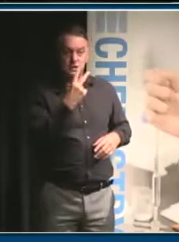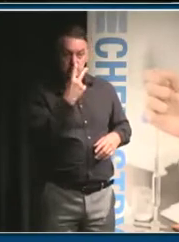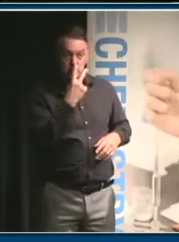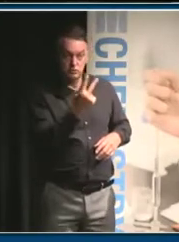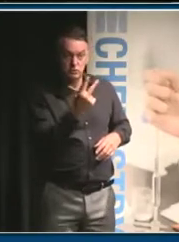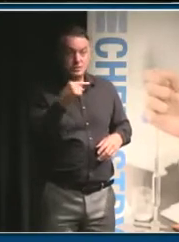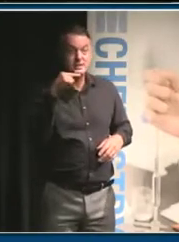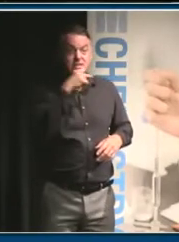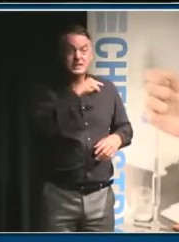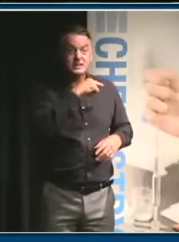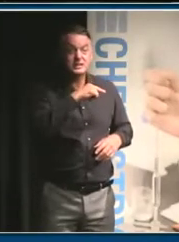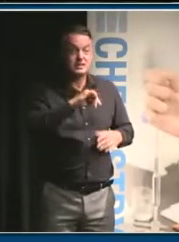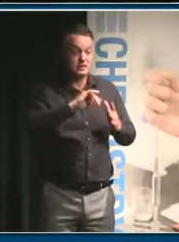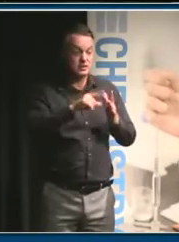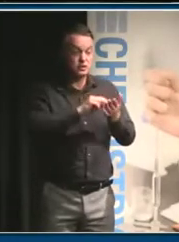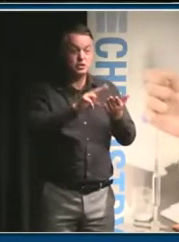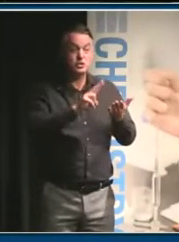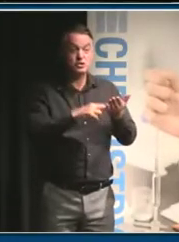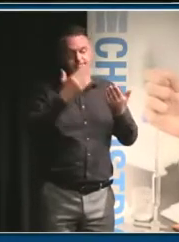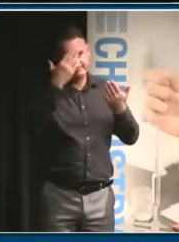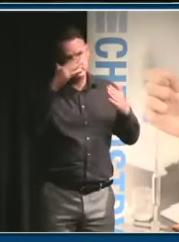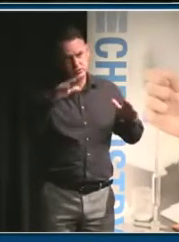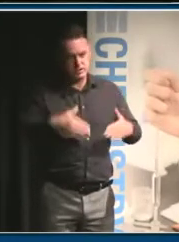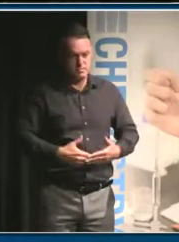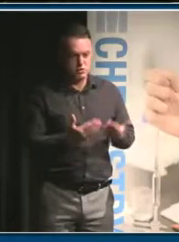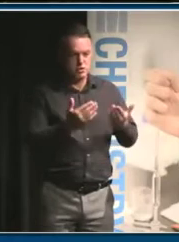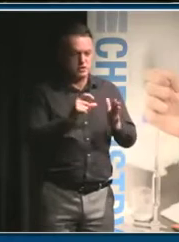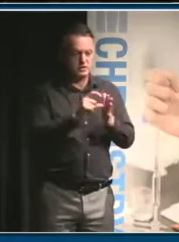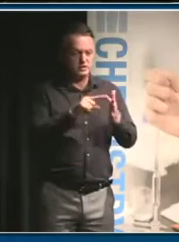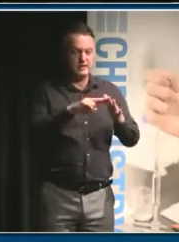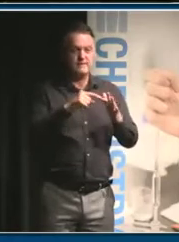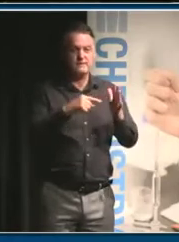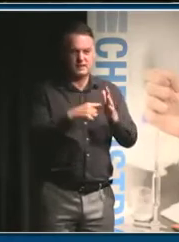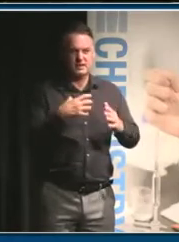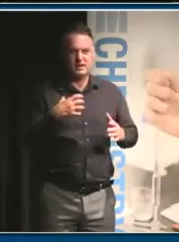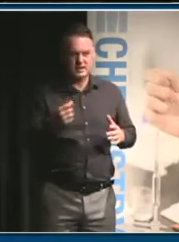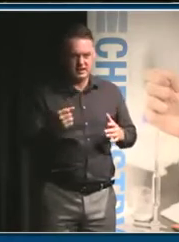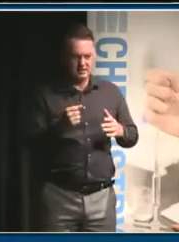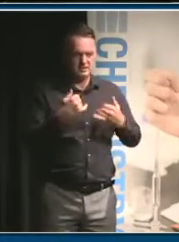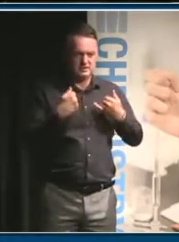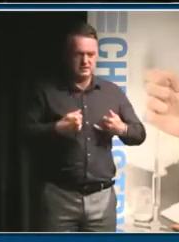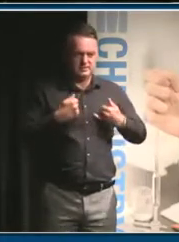John dies of a birth defect. My son John was born with a disease called biliary atresia,